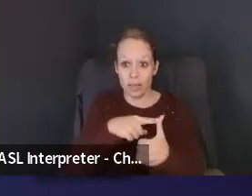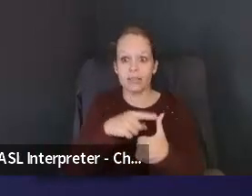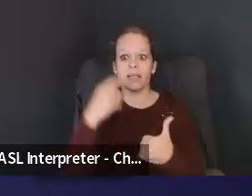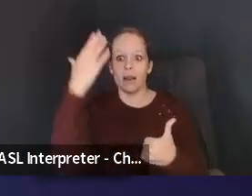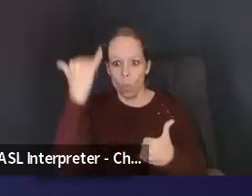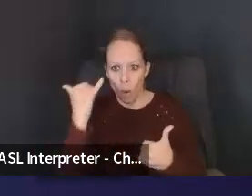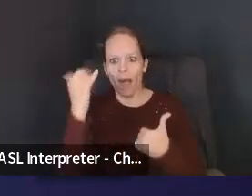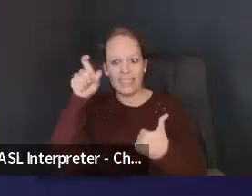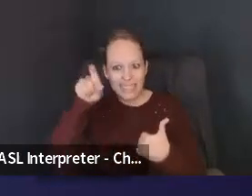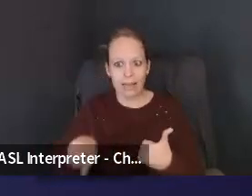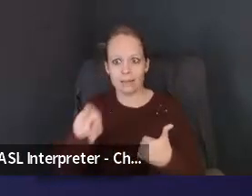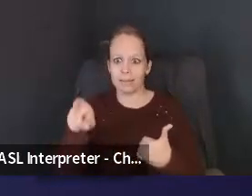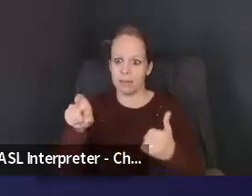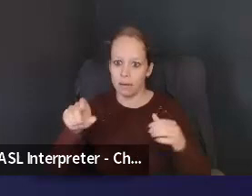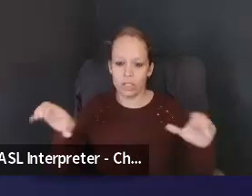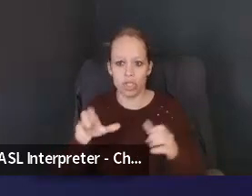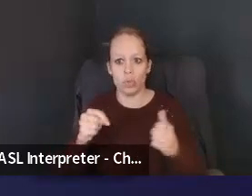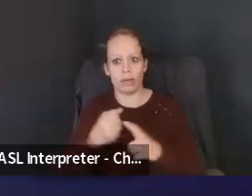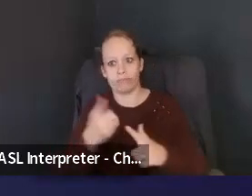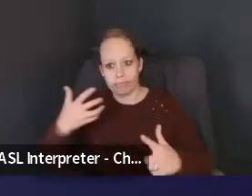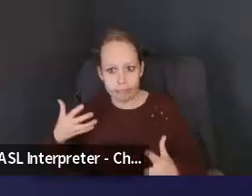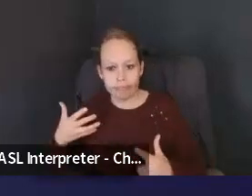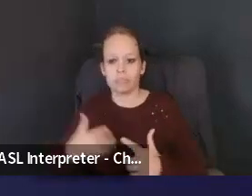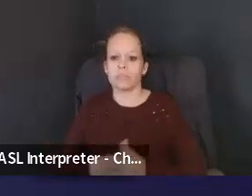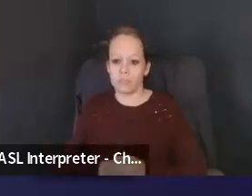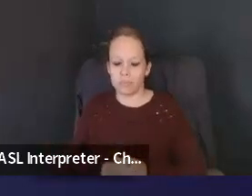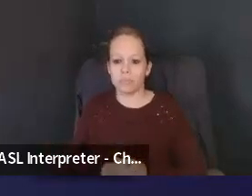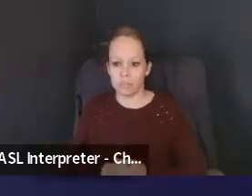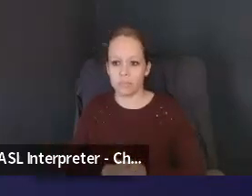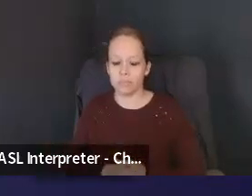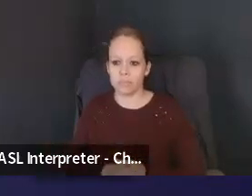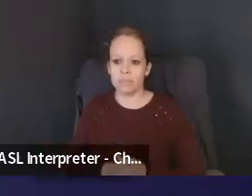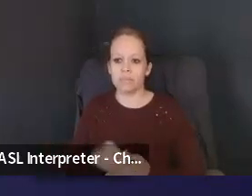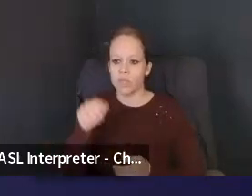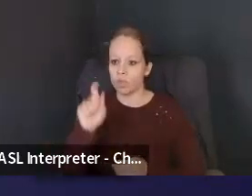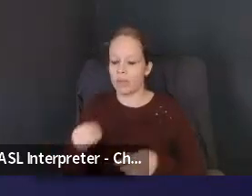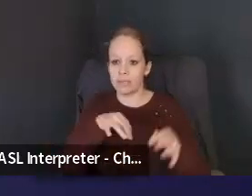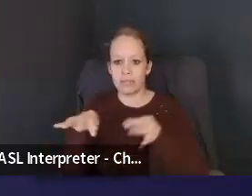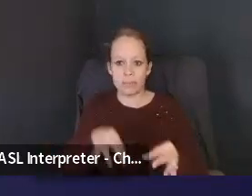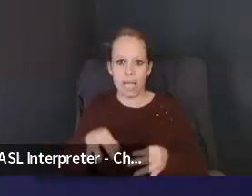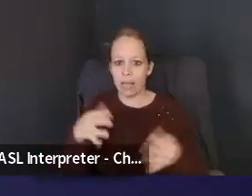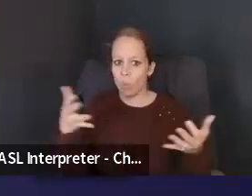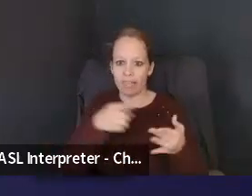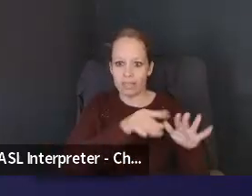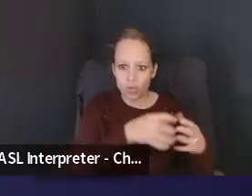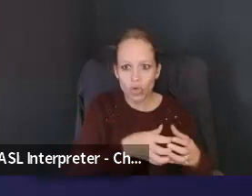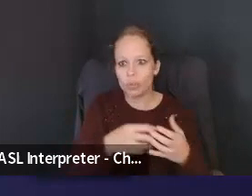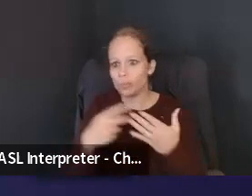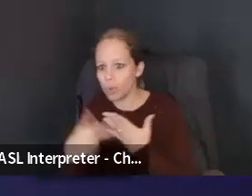do this, right? And here's what this entity, this personnel, this program, this service,